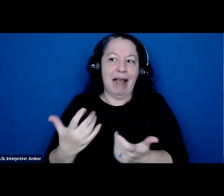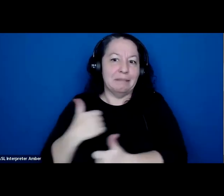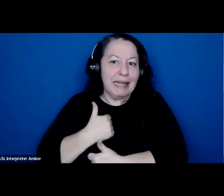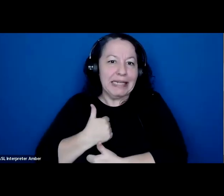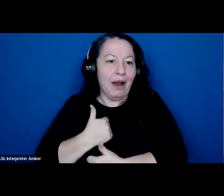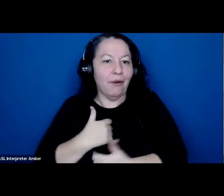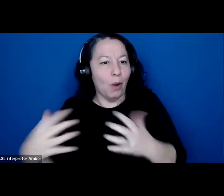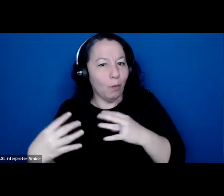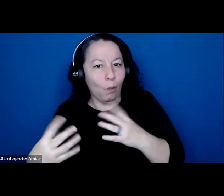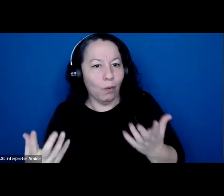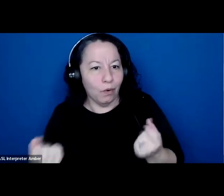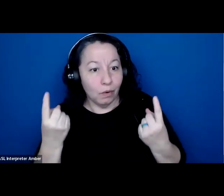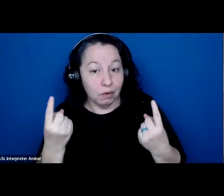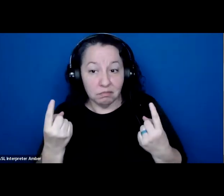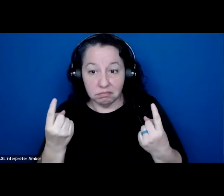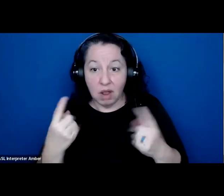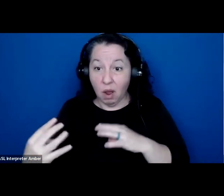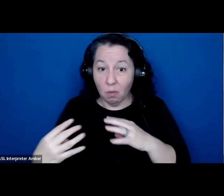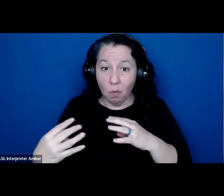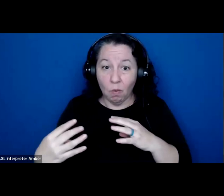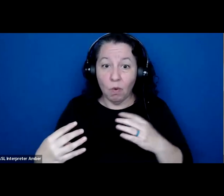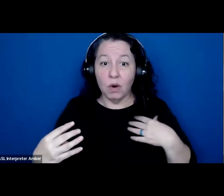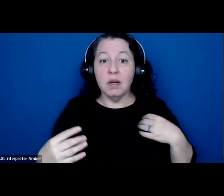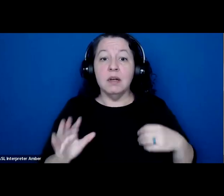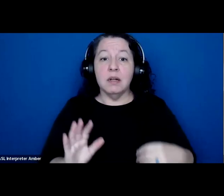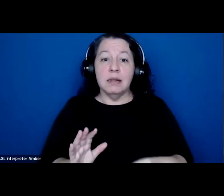excuse me.